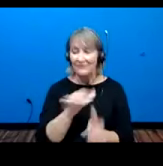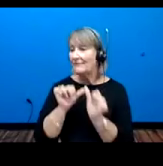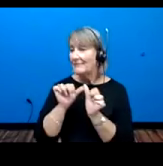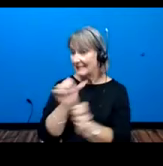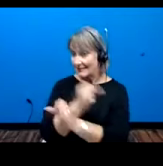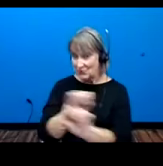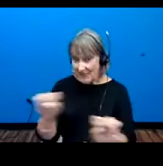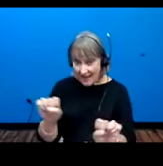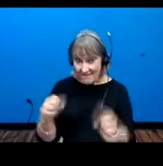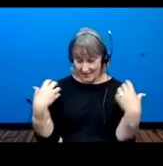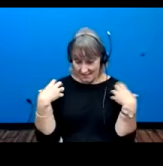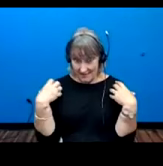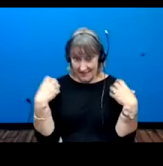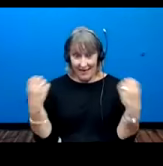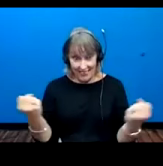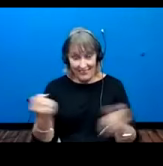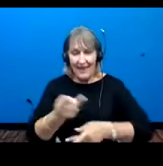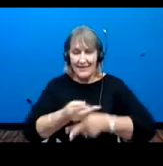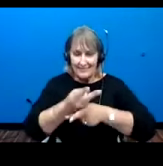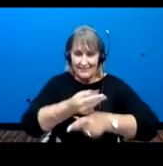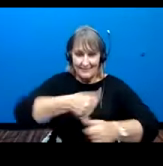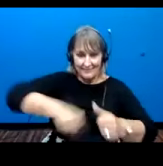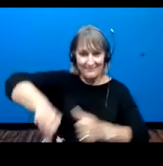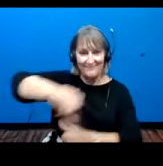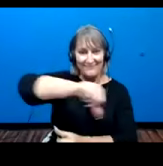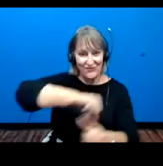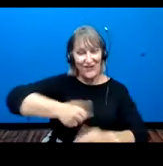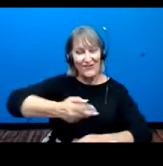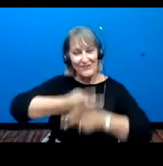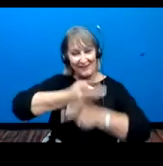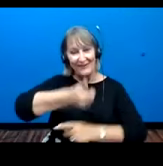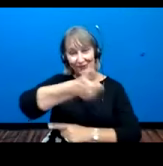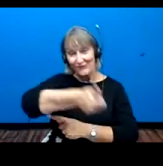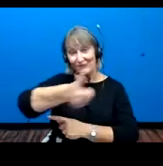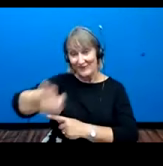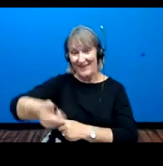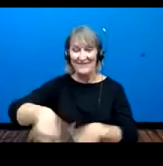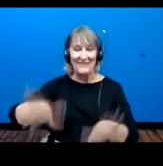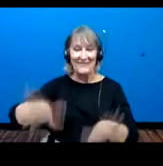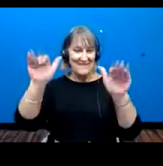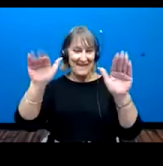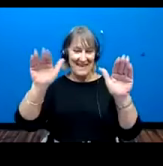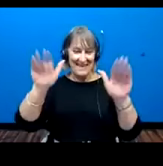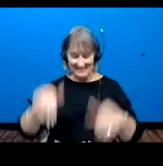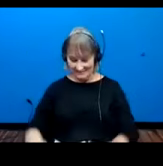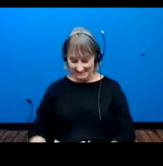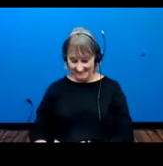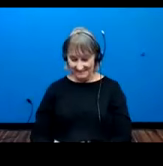and take care of each other and take care of yourself. All right. Bye. Liz: Bye. Thank you, everyone.